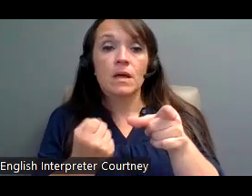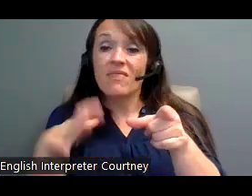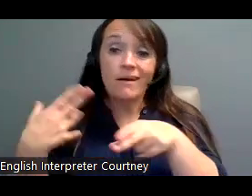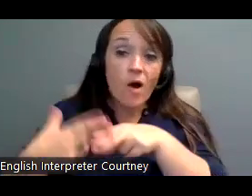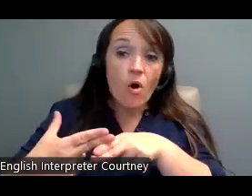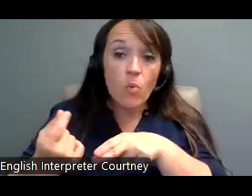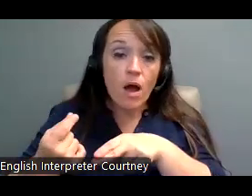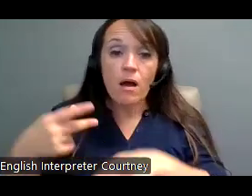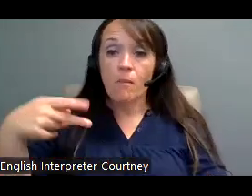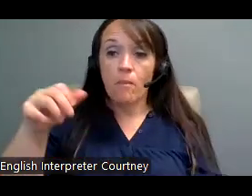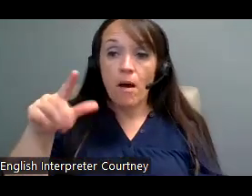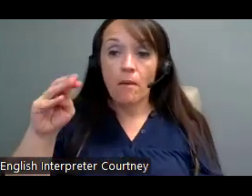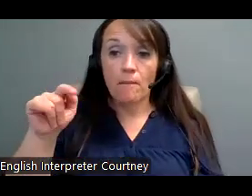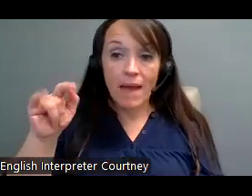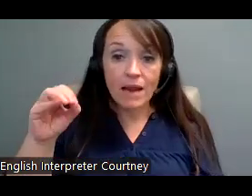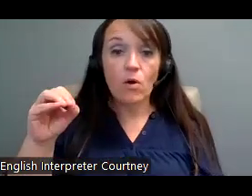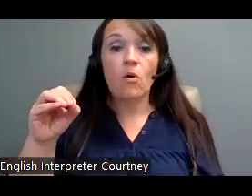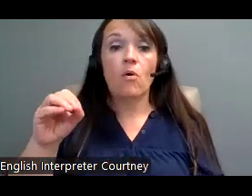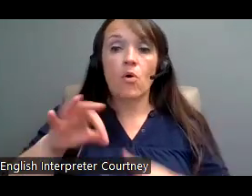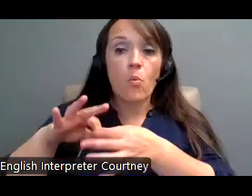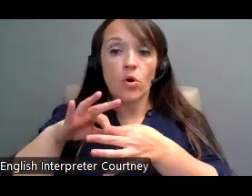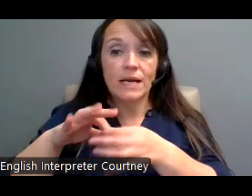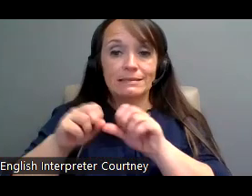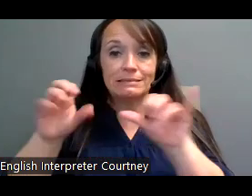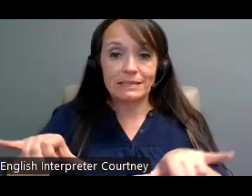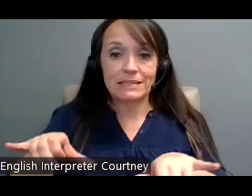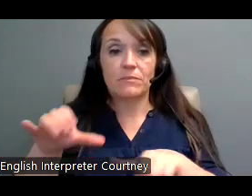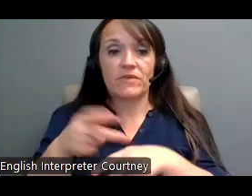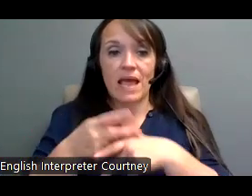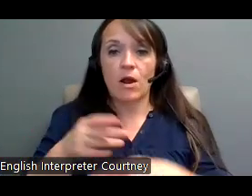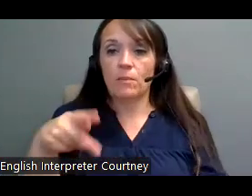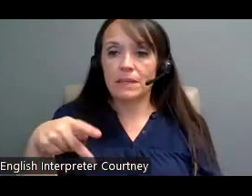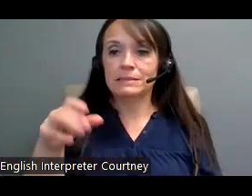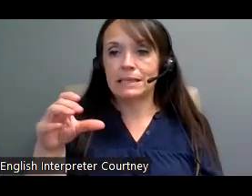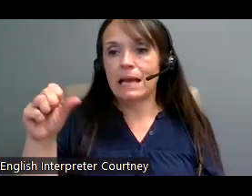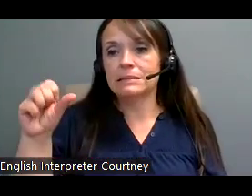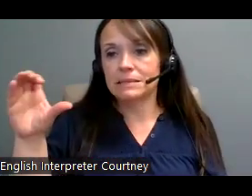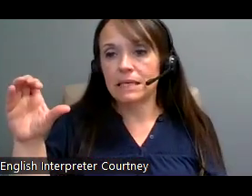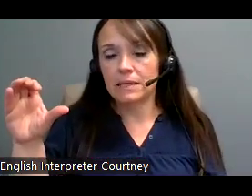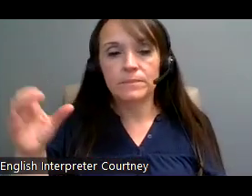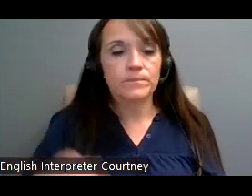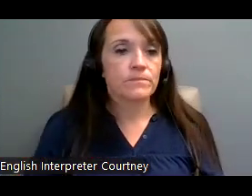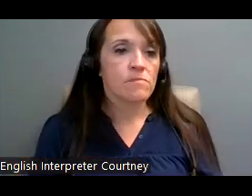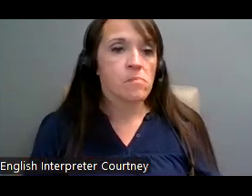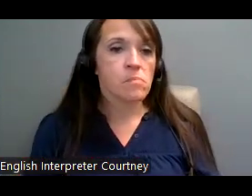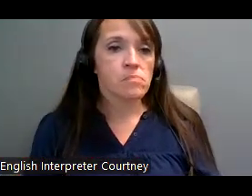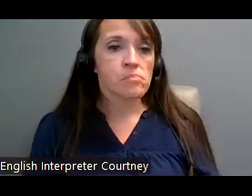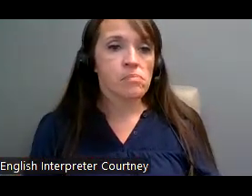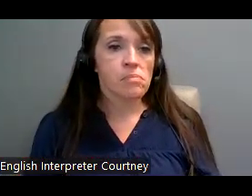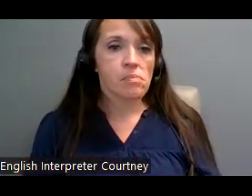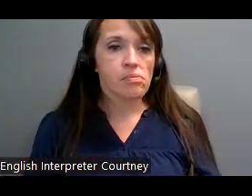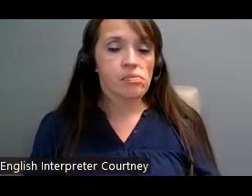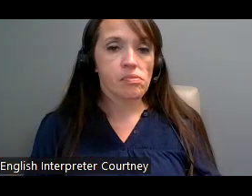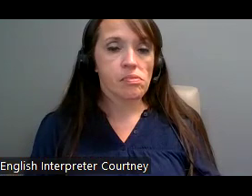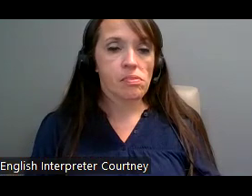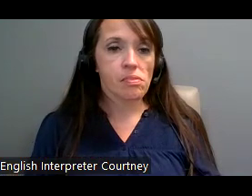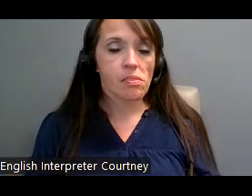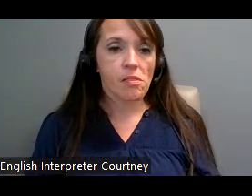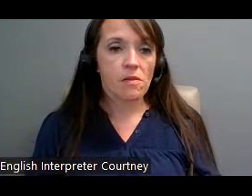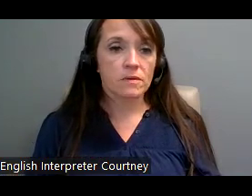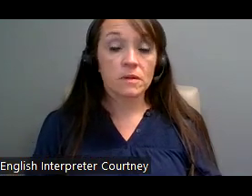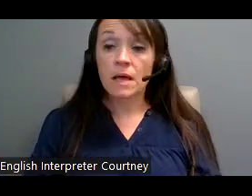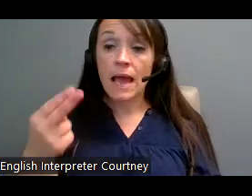Palmetto Coordinated System of Care Waiver. Next slide. In order to qualify for HCBS waivers,